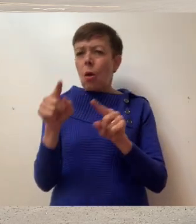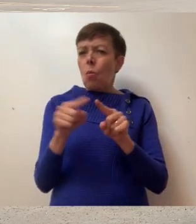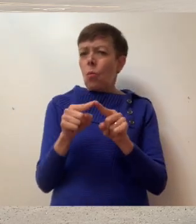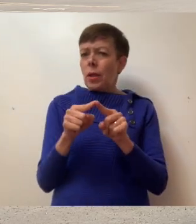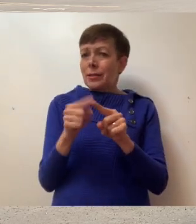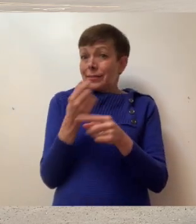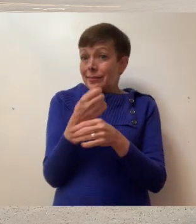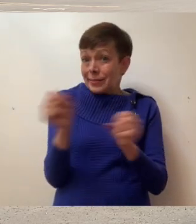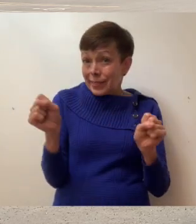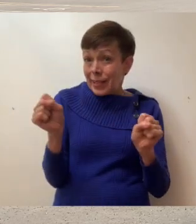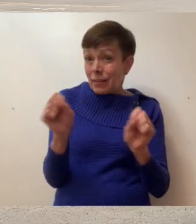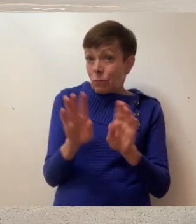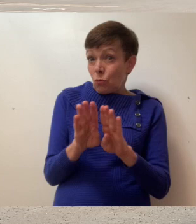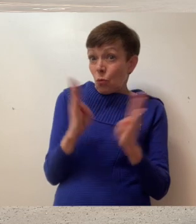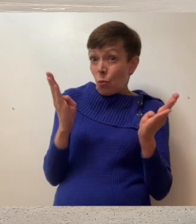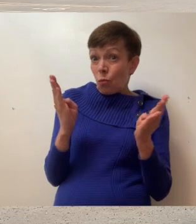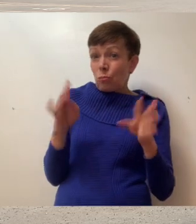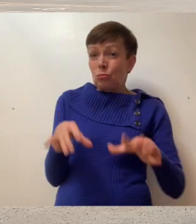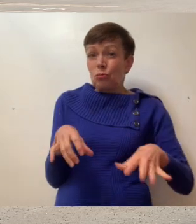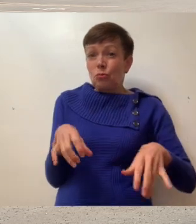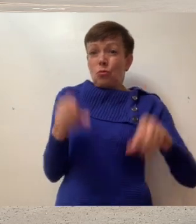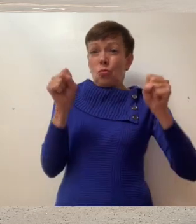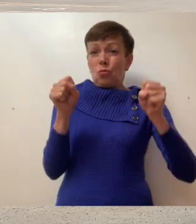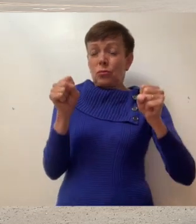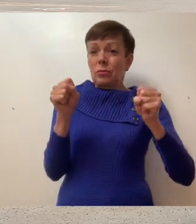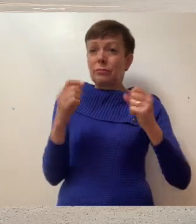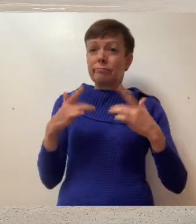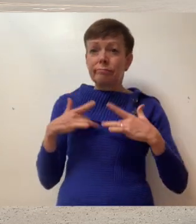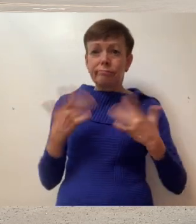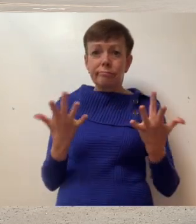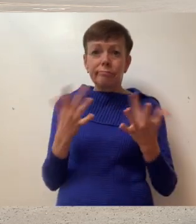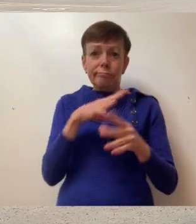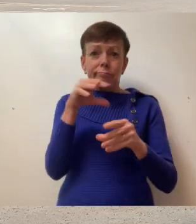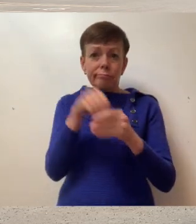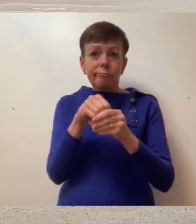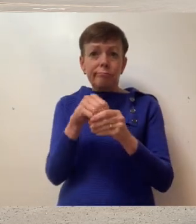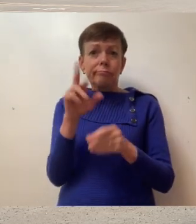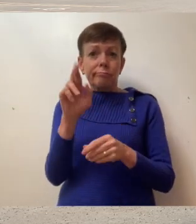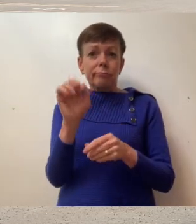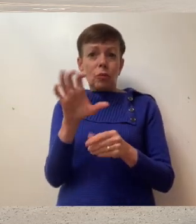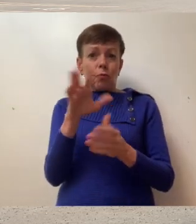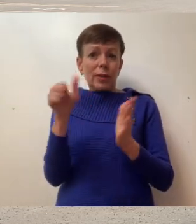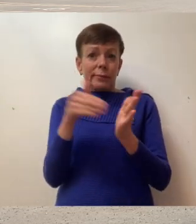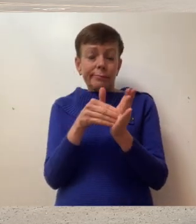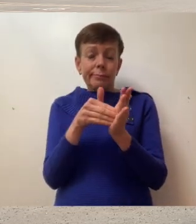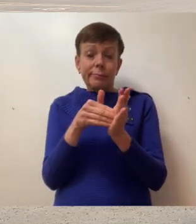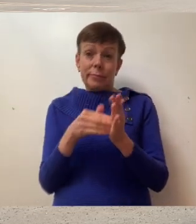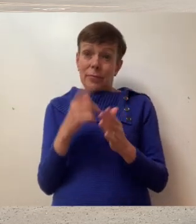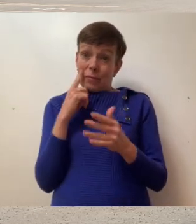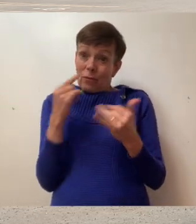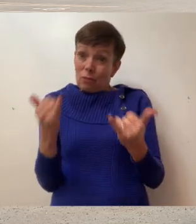and reopen our facilities. For the time being, it does mean that a number of bookings will likely be impacted.